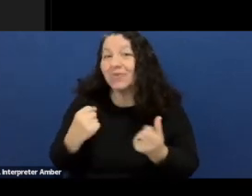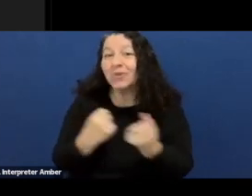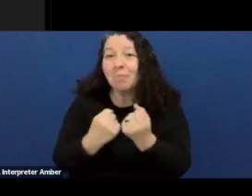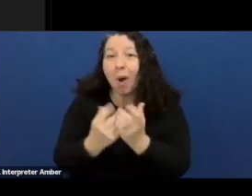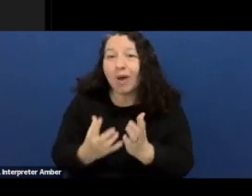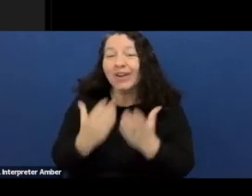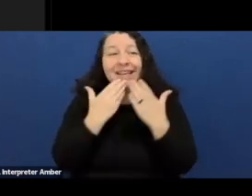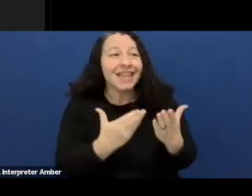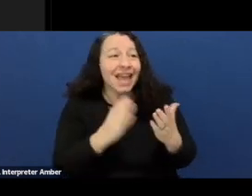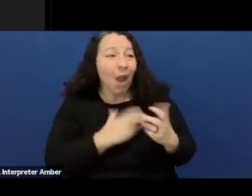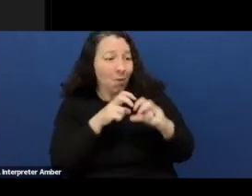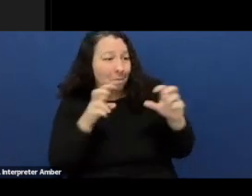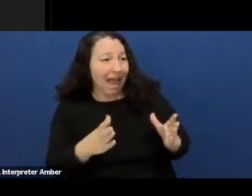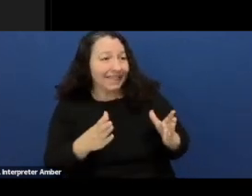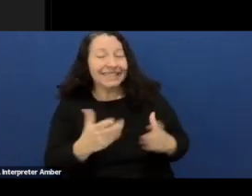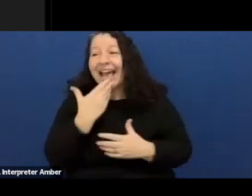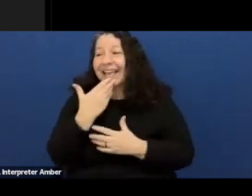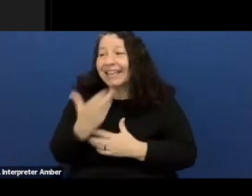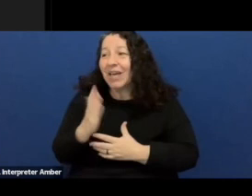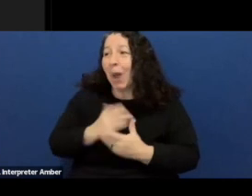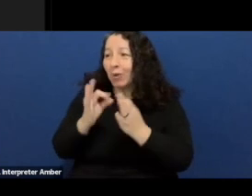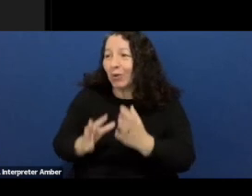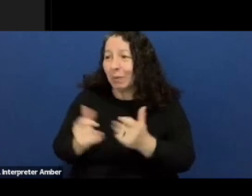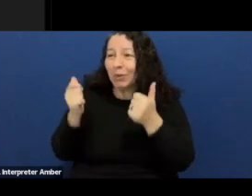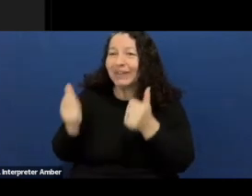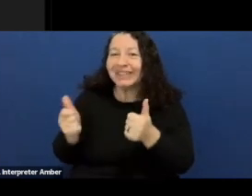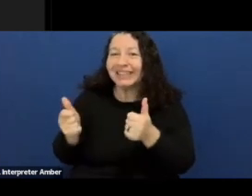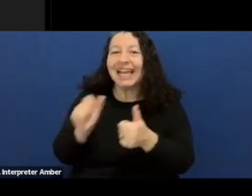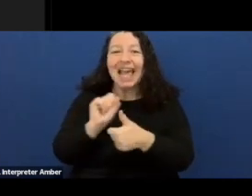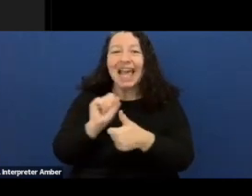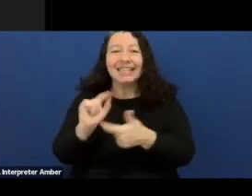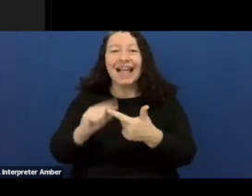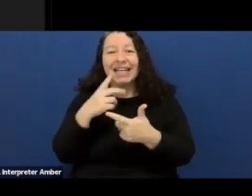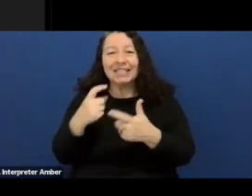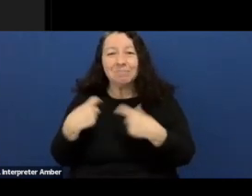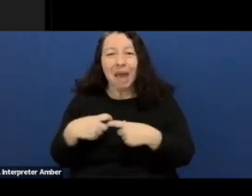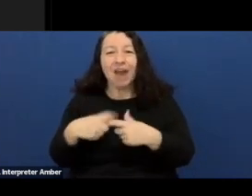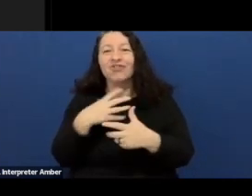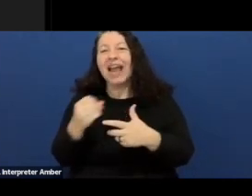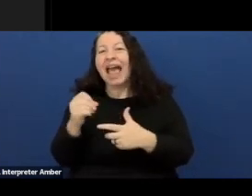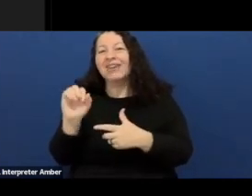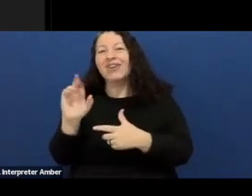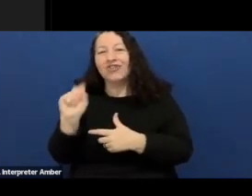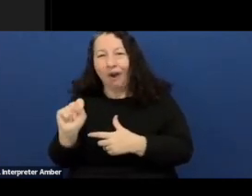tomorrow they'll have all the information. I want to thank our sponsors. thank our panelists